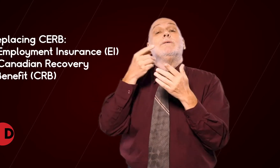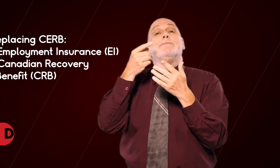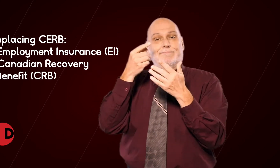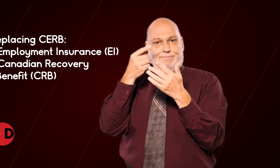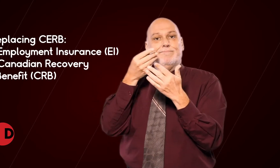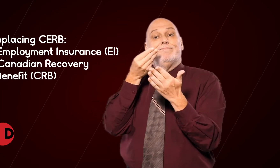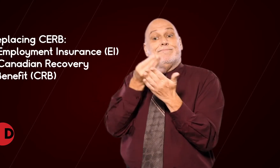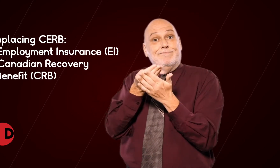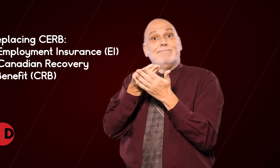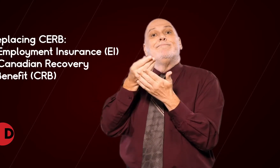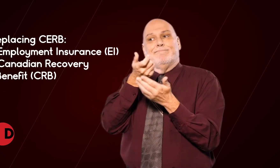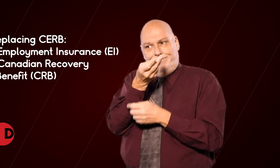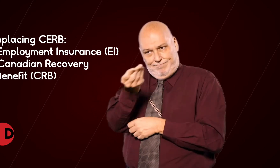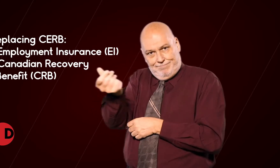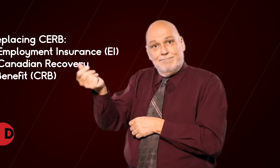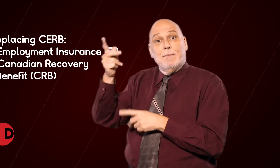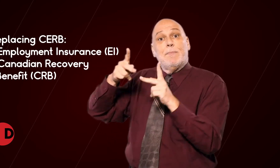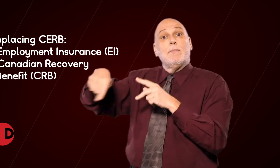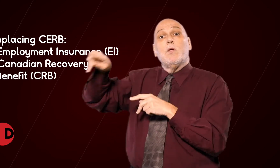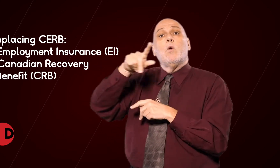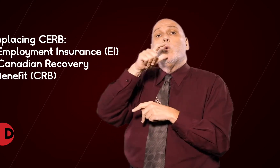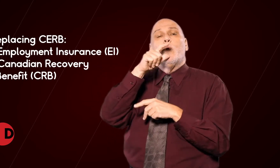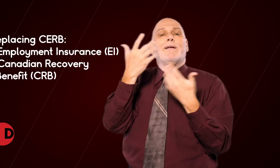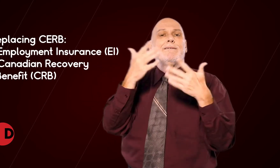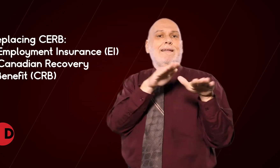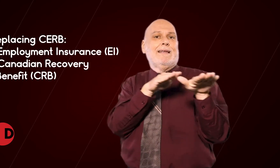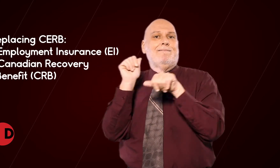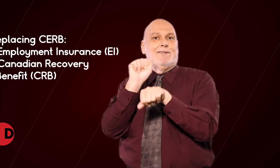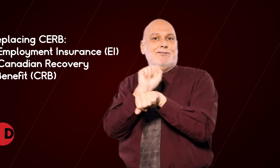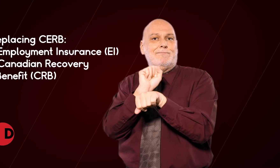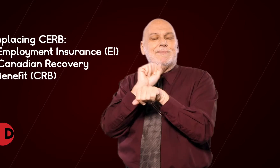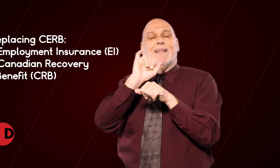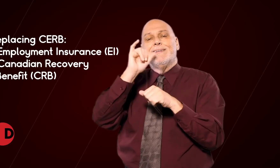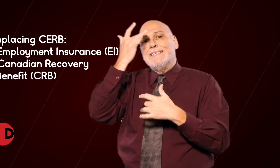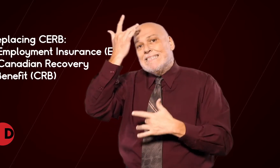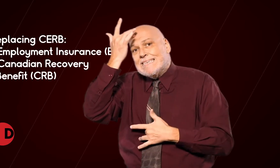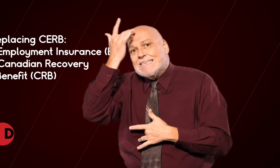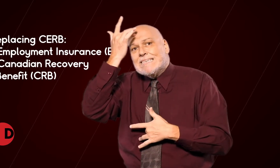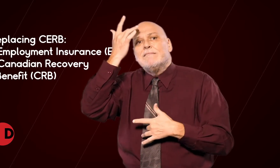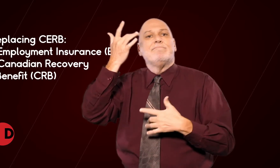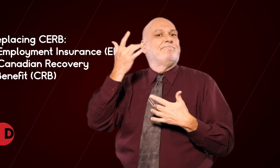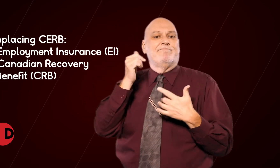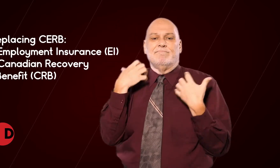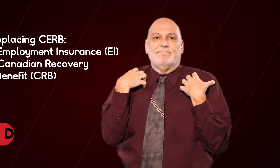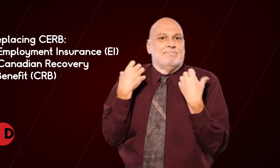who don’t qualify for EI.